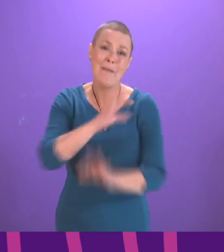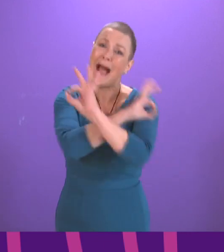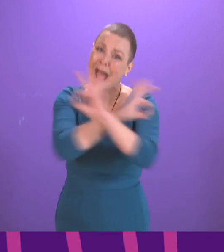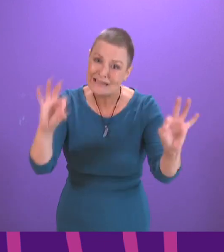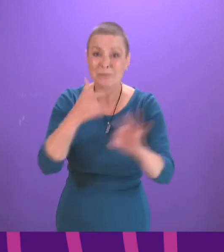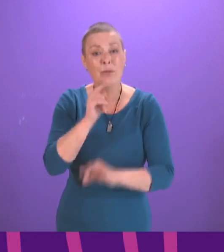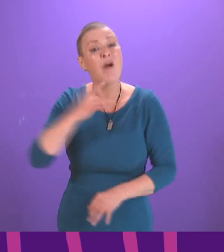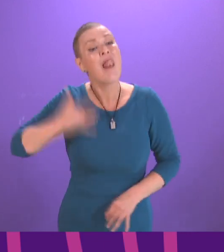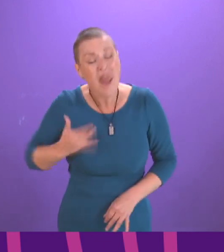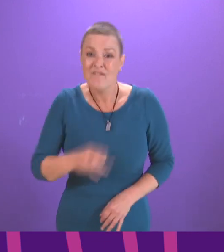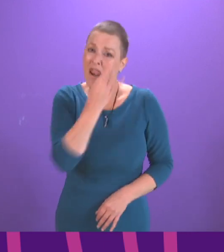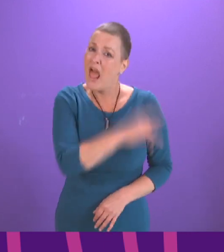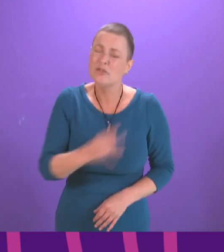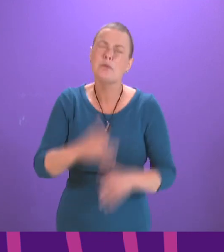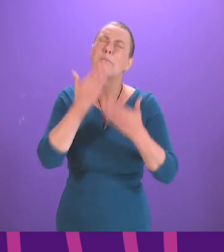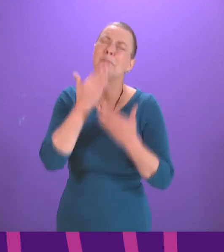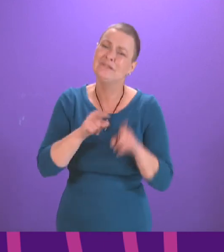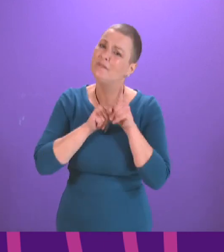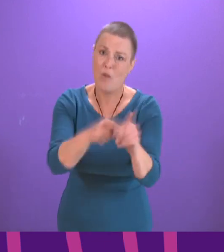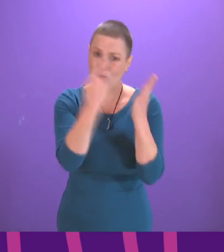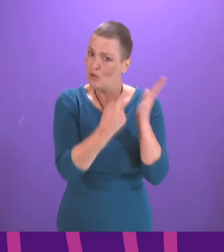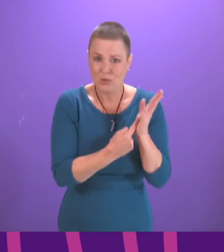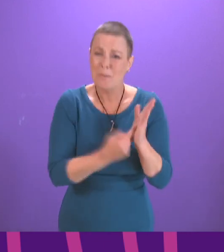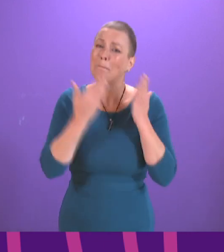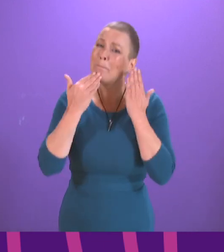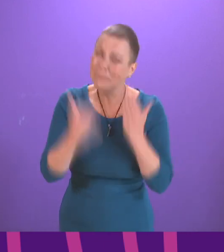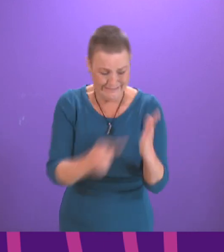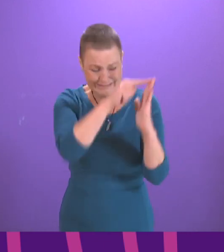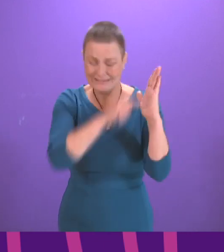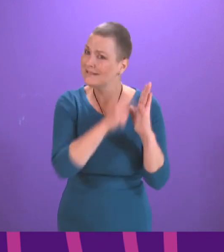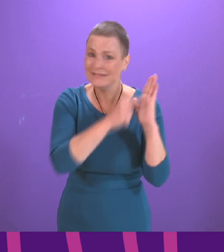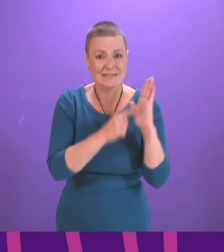across Lanarkshire to continue to play their part. Please abide strictly with all the rules